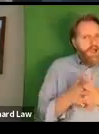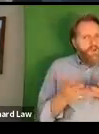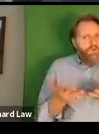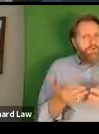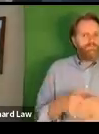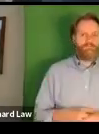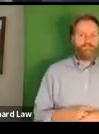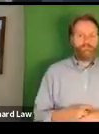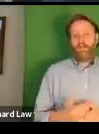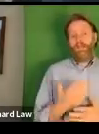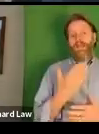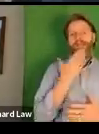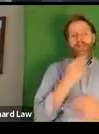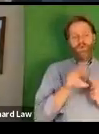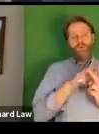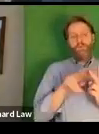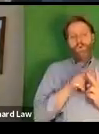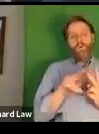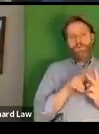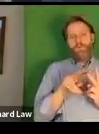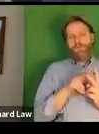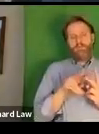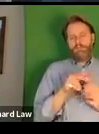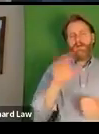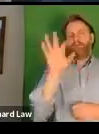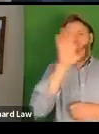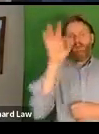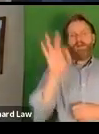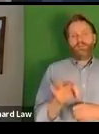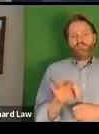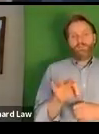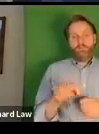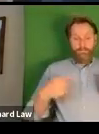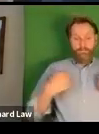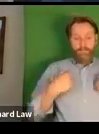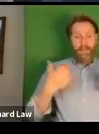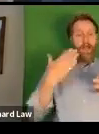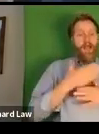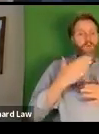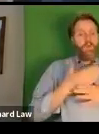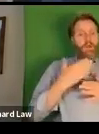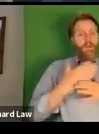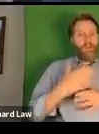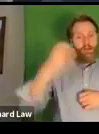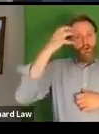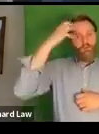of you for your question so I work as a Crown Court clerk so I understand entirely